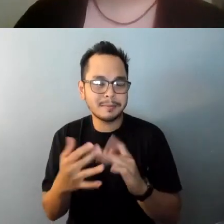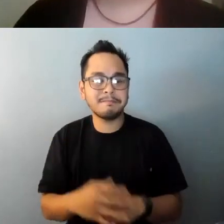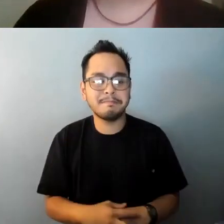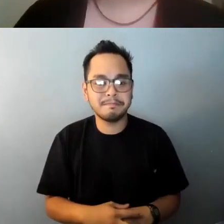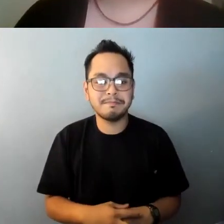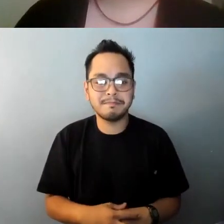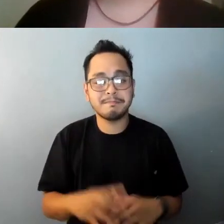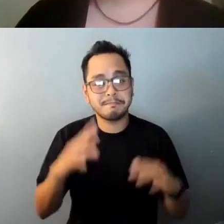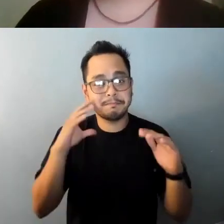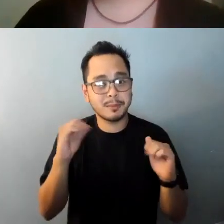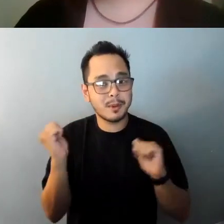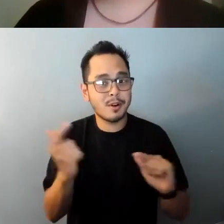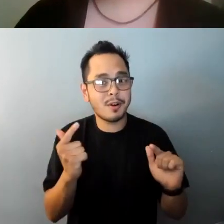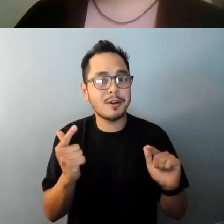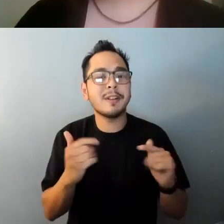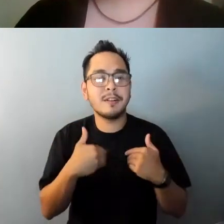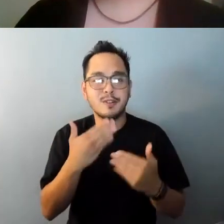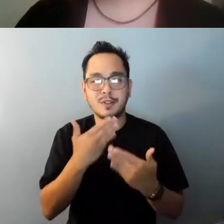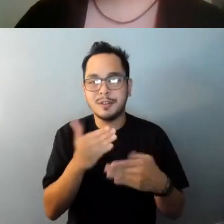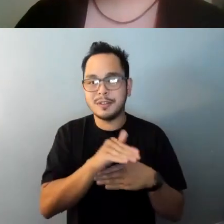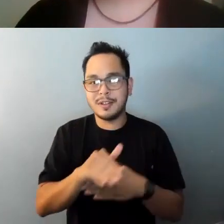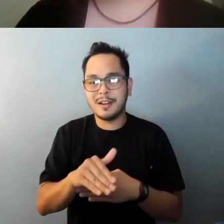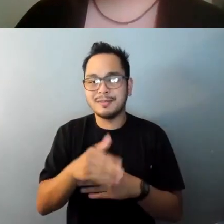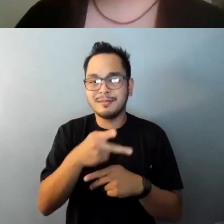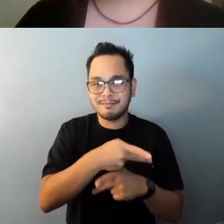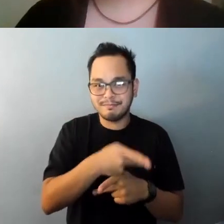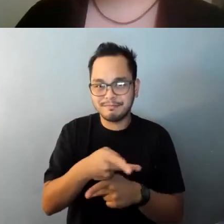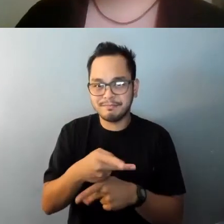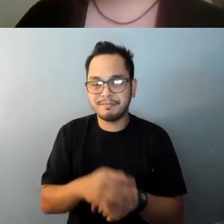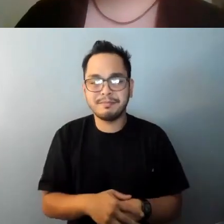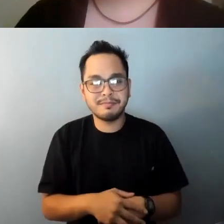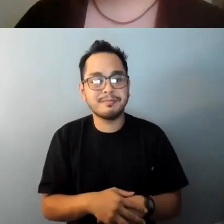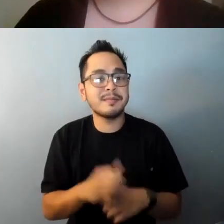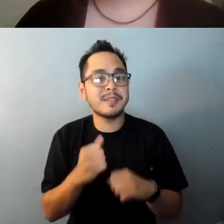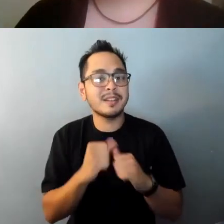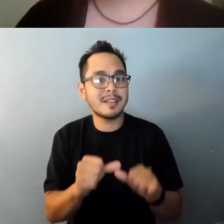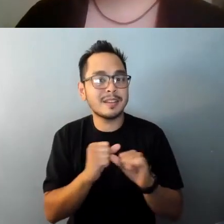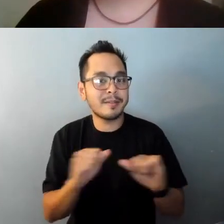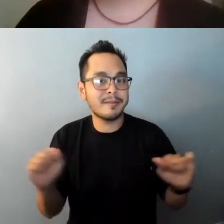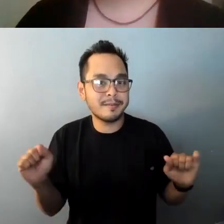And I hope everybody has a wonderful night and takes care and stays safe out there. And